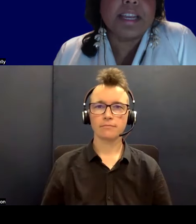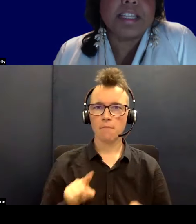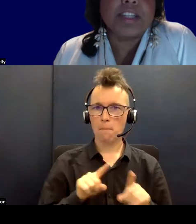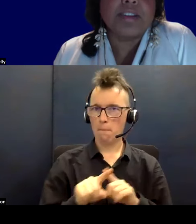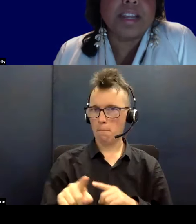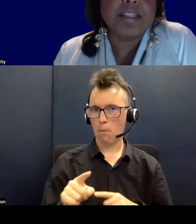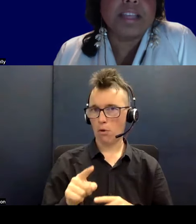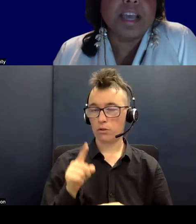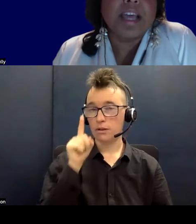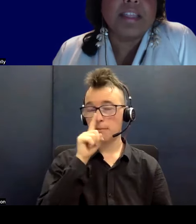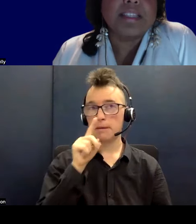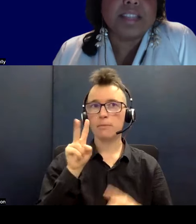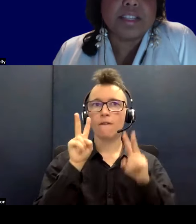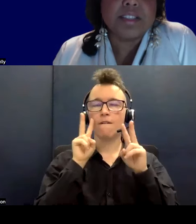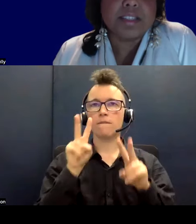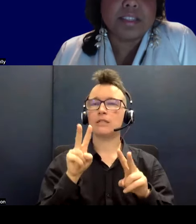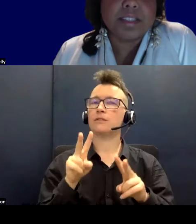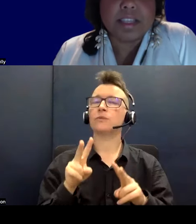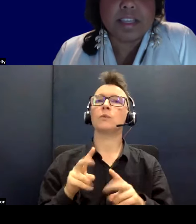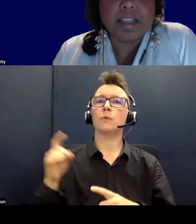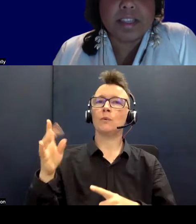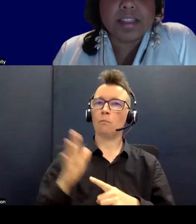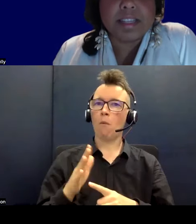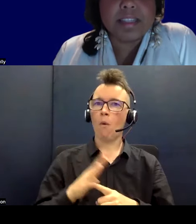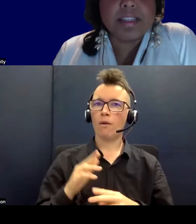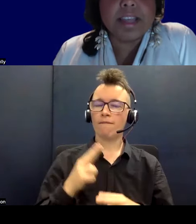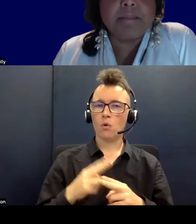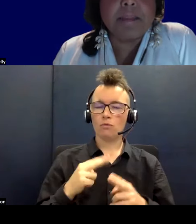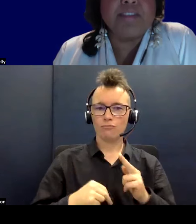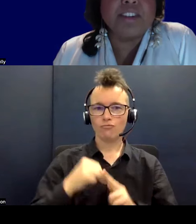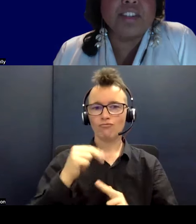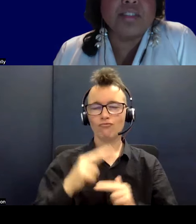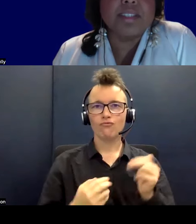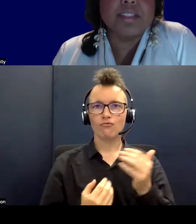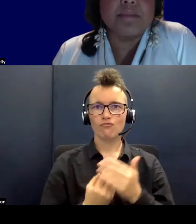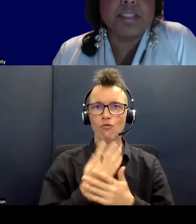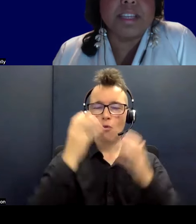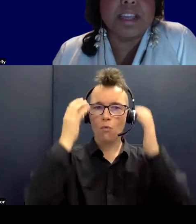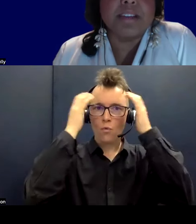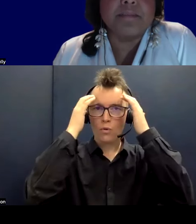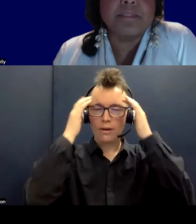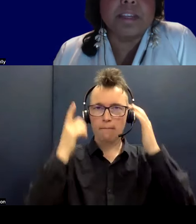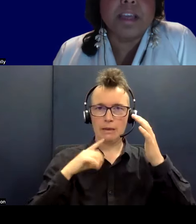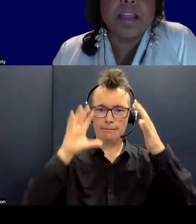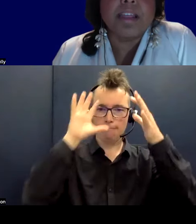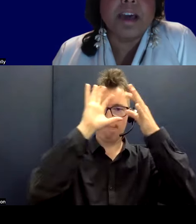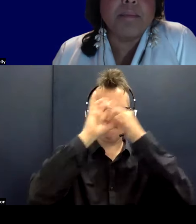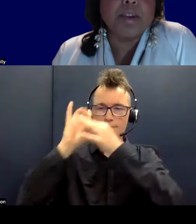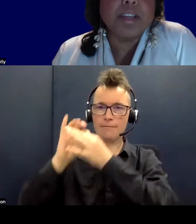integrates the senses and many functional systems together. The harmonious